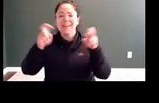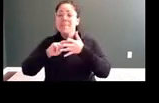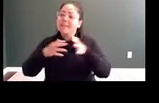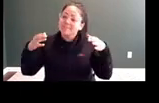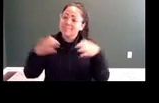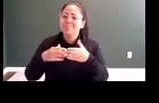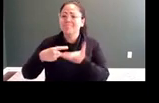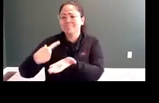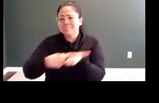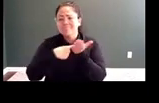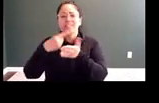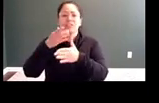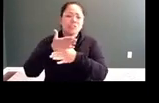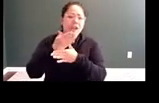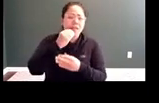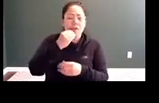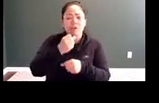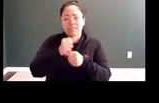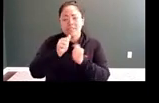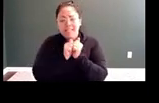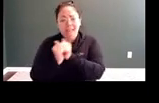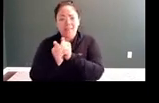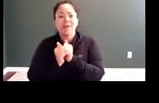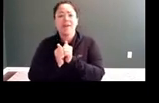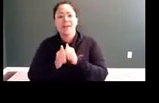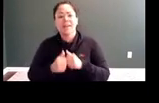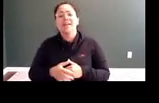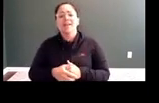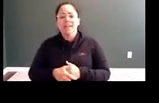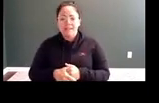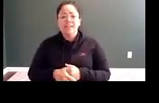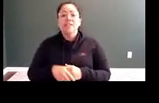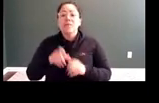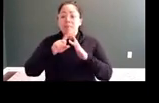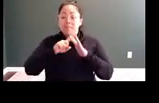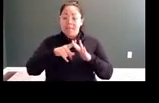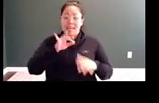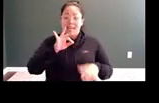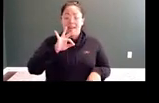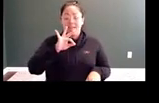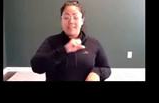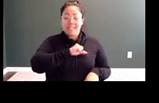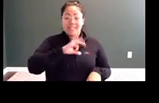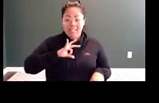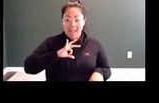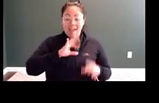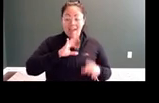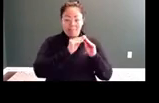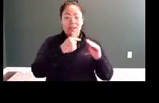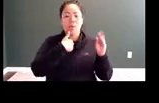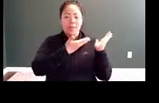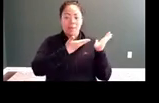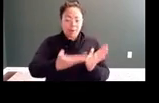with our staff meeting. Excuse me. In the beginning of our staff meeting, we cater in lunch, the organization brings on lunch for everybody,